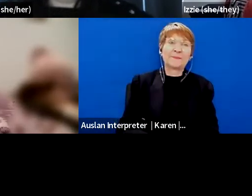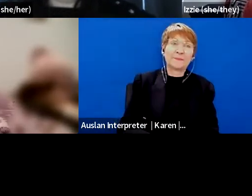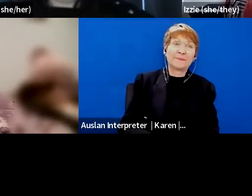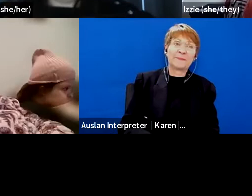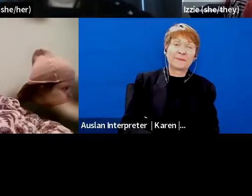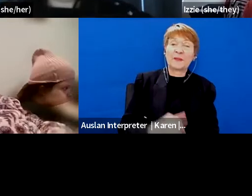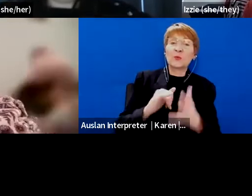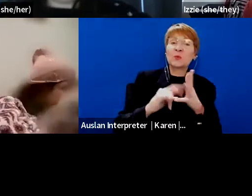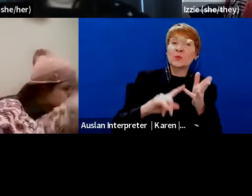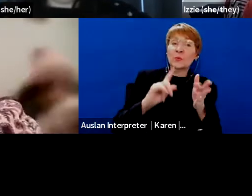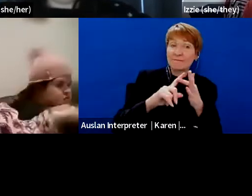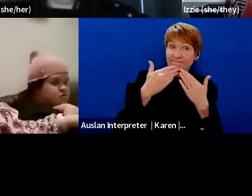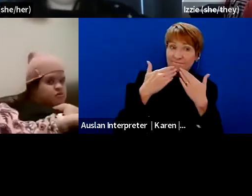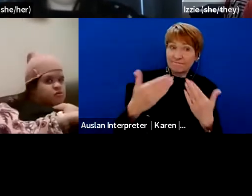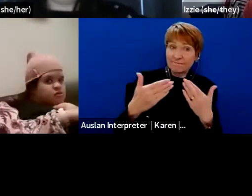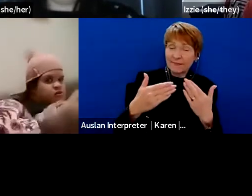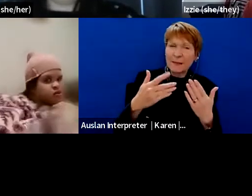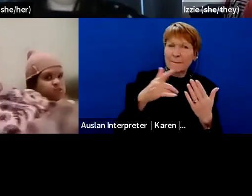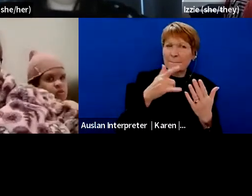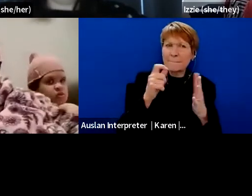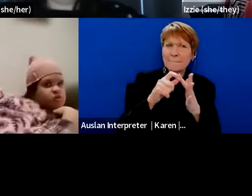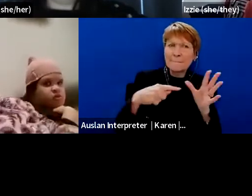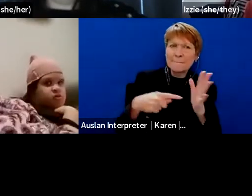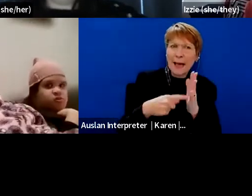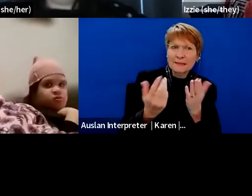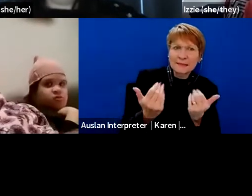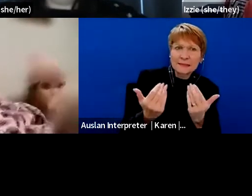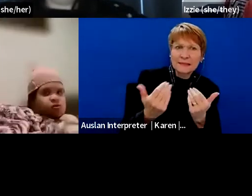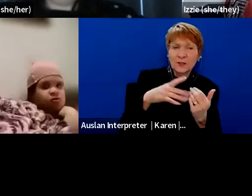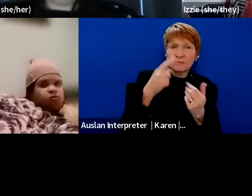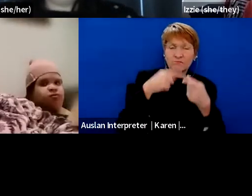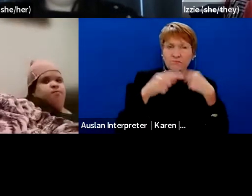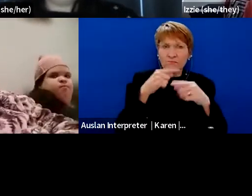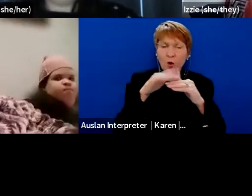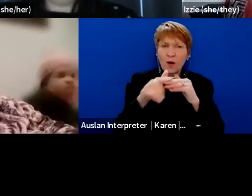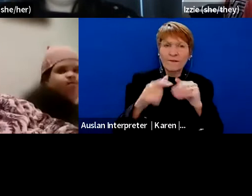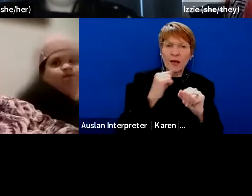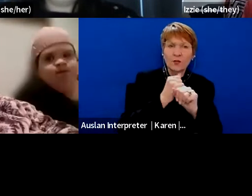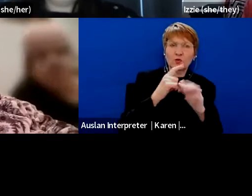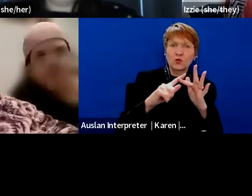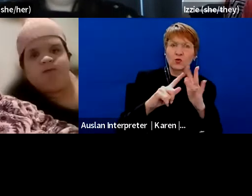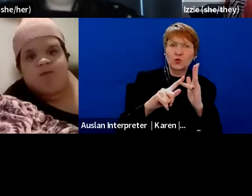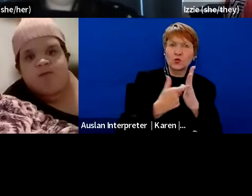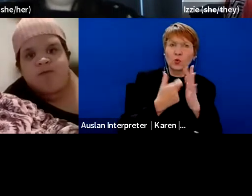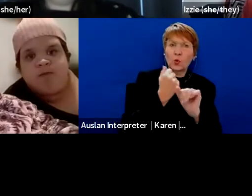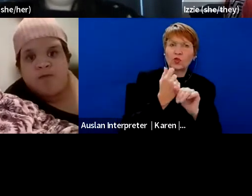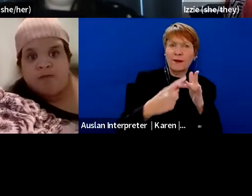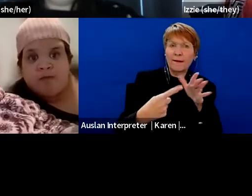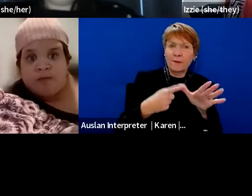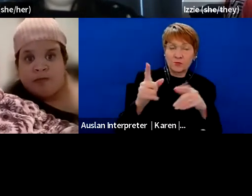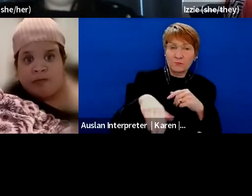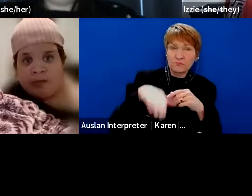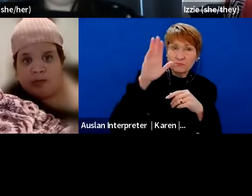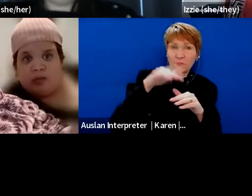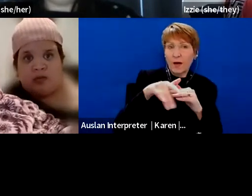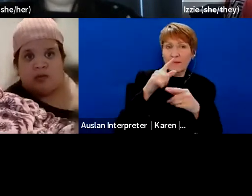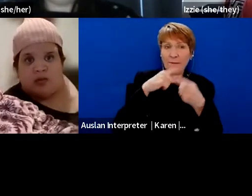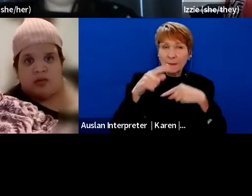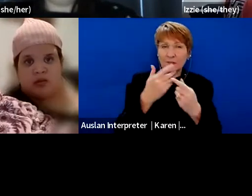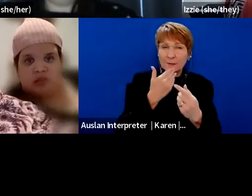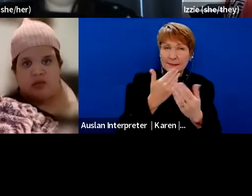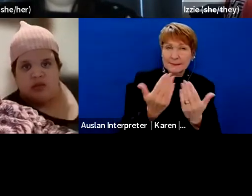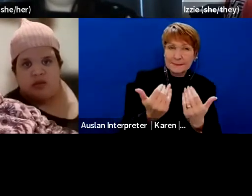Thanks Emily, um, can we get you to reflect on your experience with Georgia is she was growing up around sources of information, please.